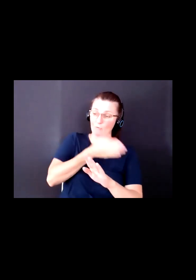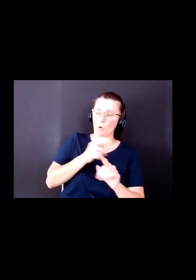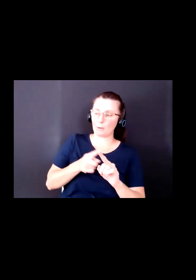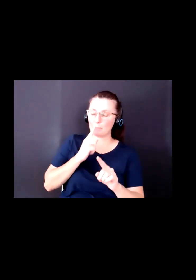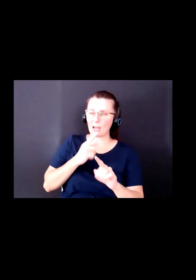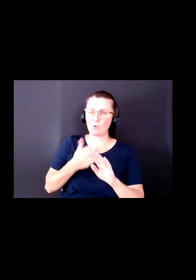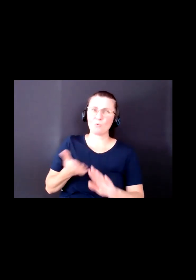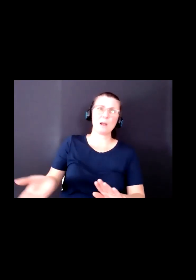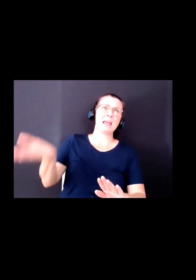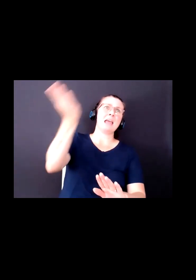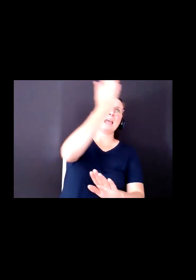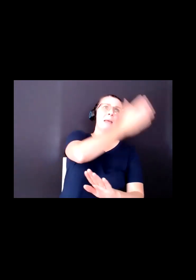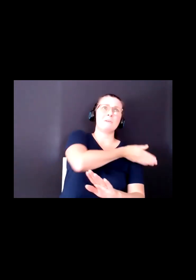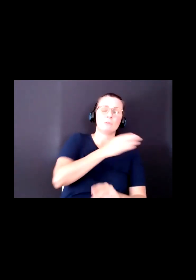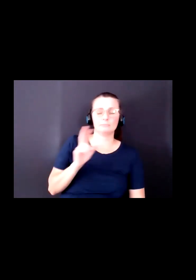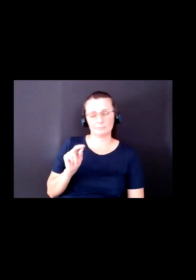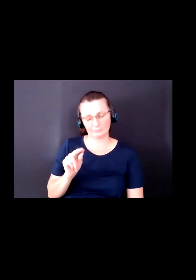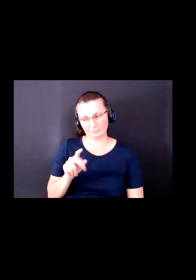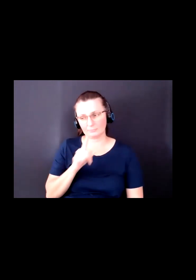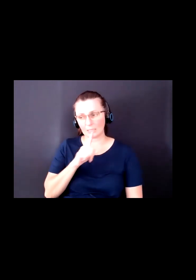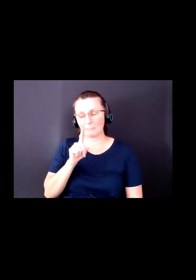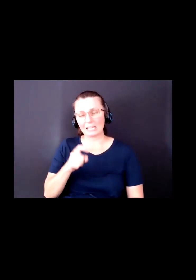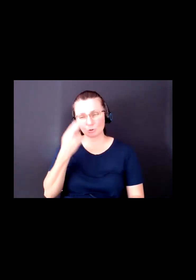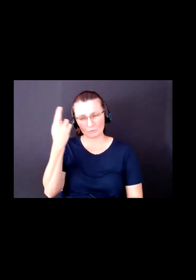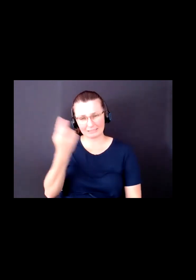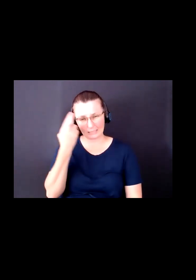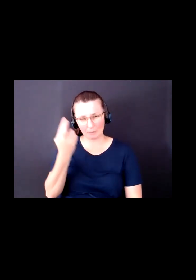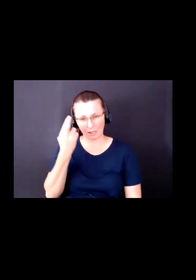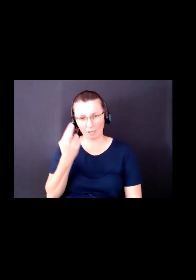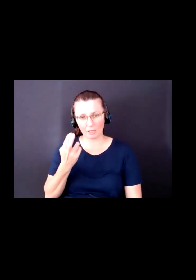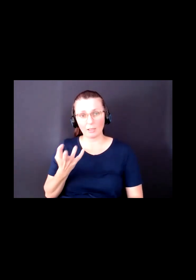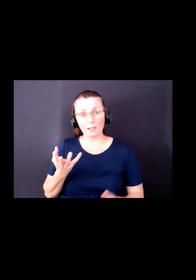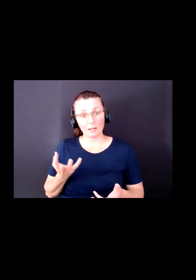for both to respond on the spot and, you know, see what's